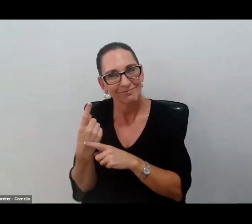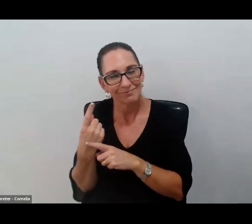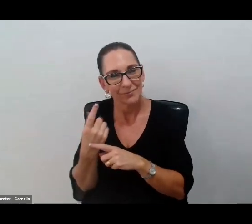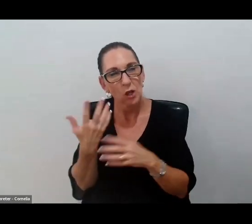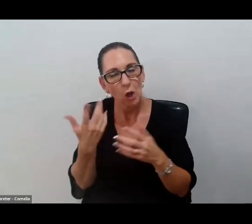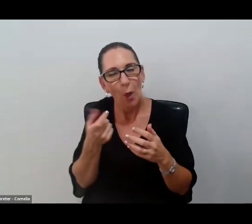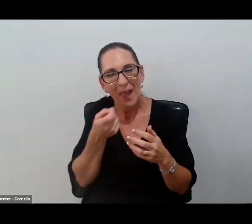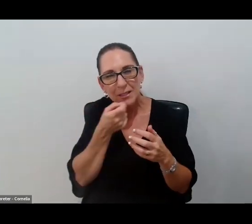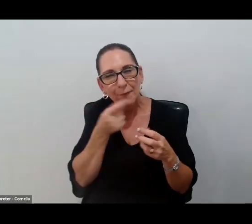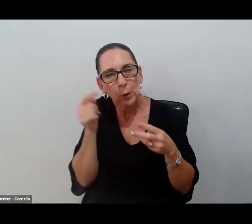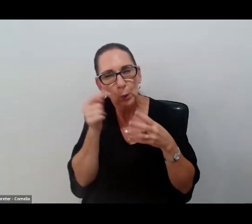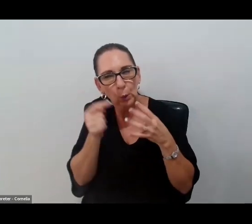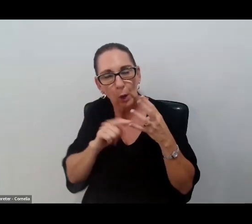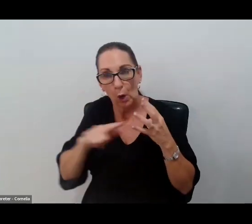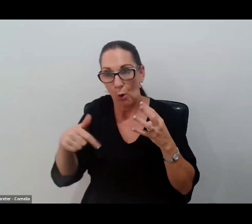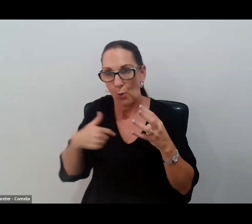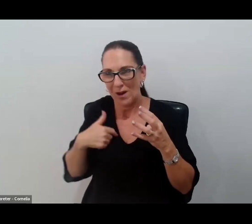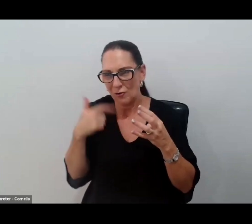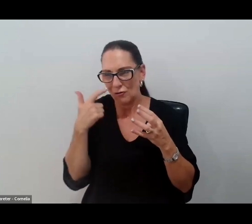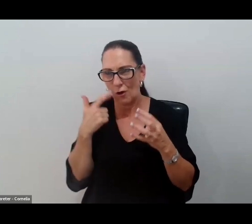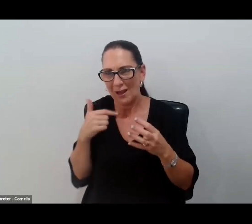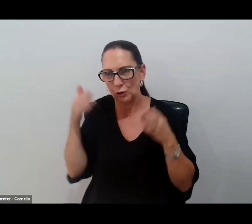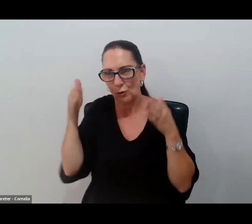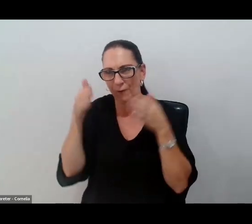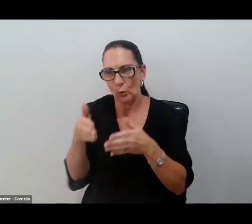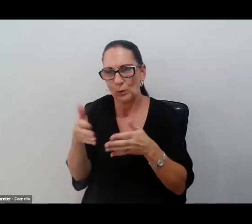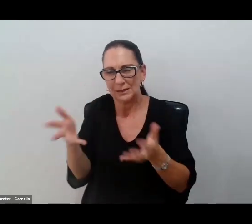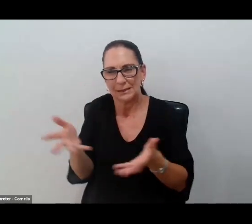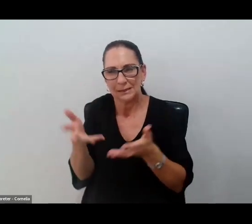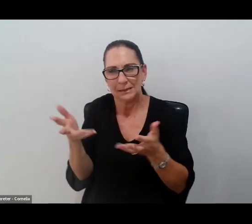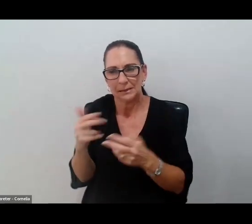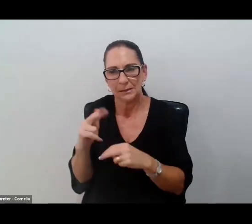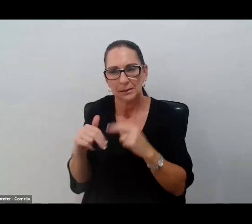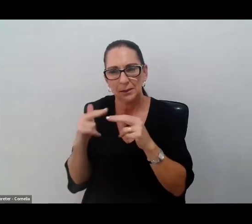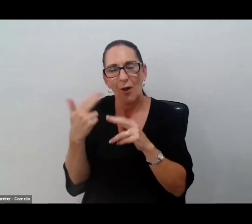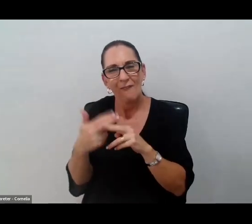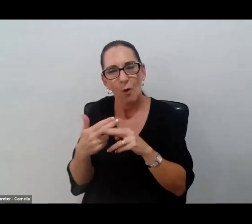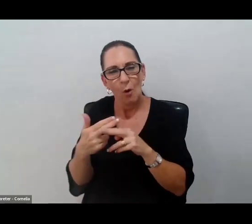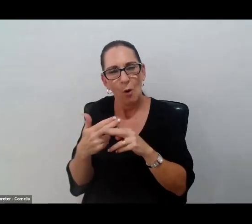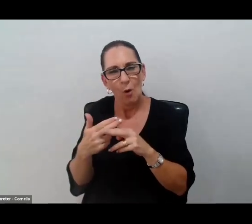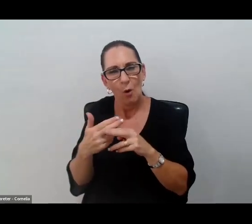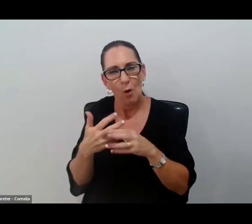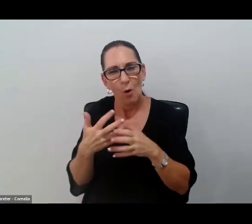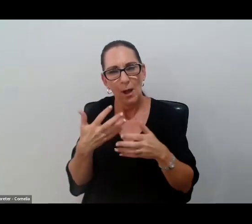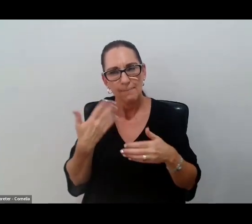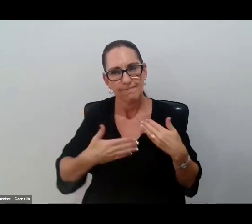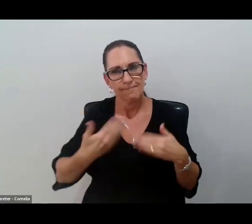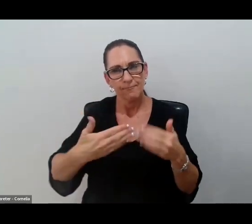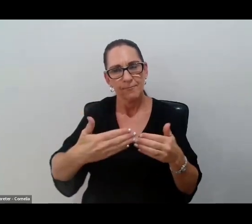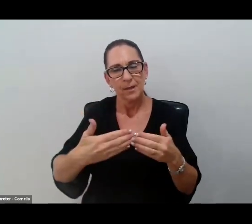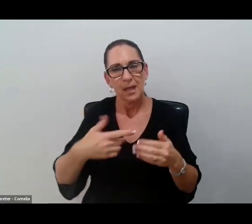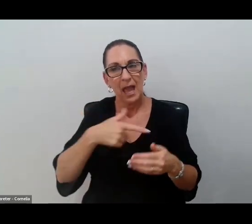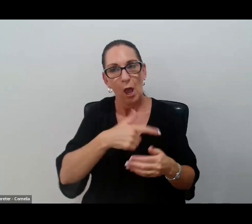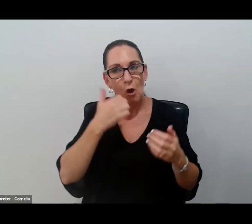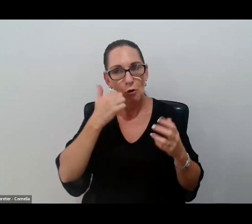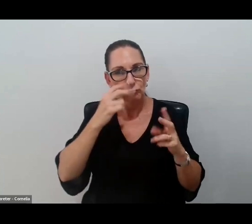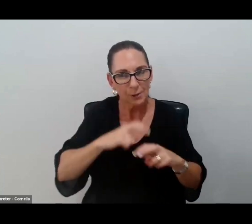focusing on to try and shifts the research into an evidence into practice. Thanks Jane.